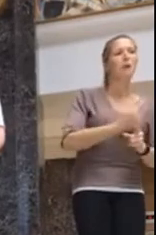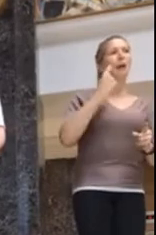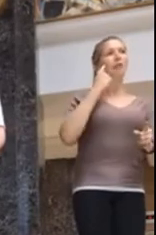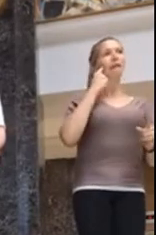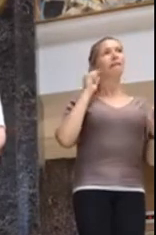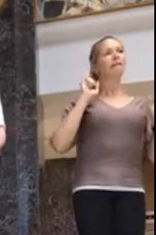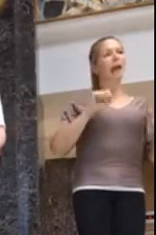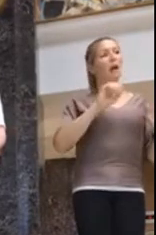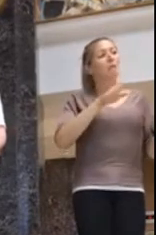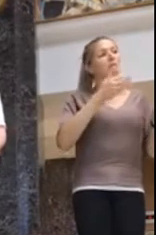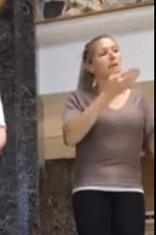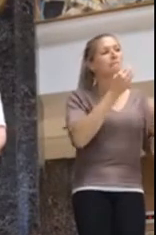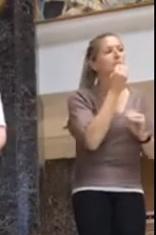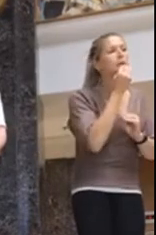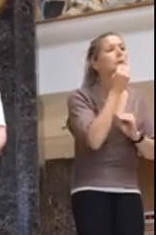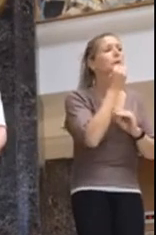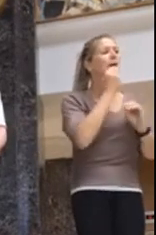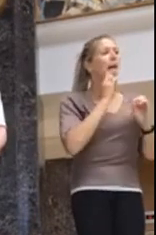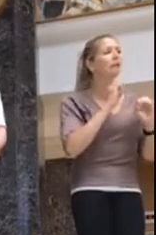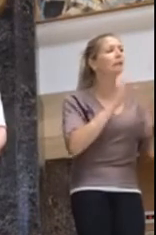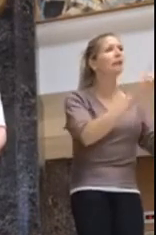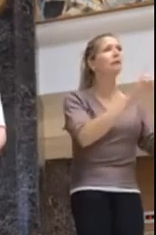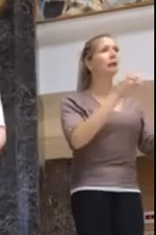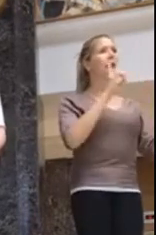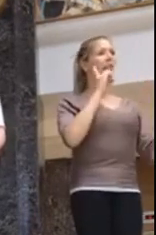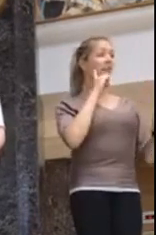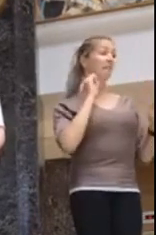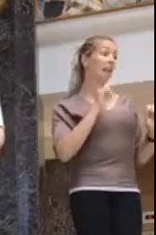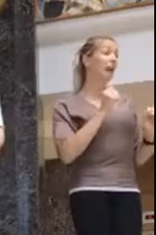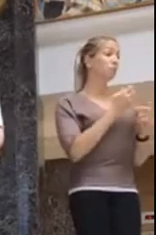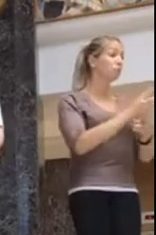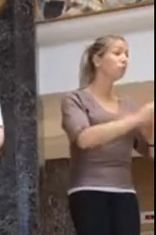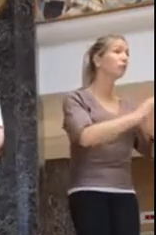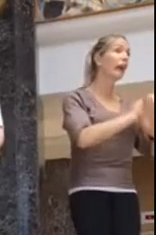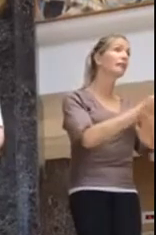provide for my children? Am I going to be able to keep my children safe? What you don't think